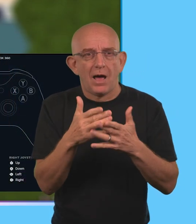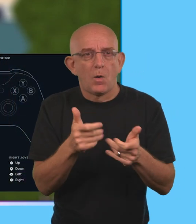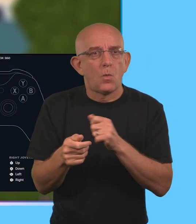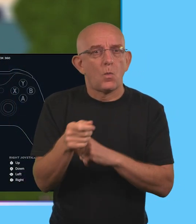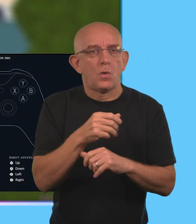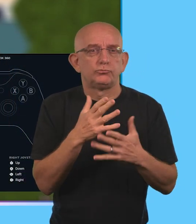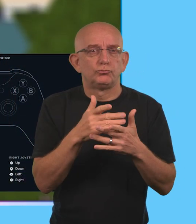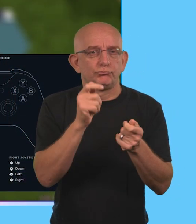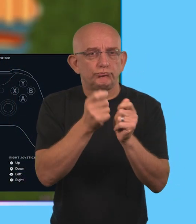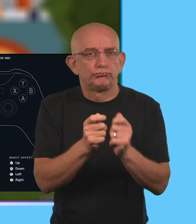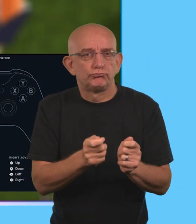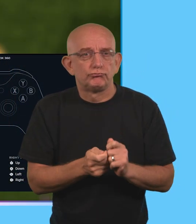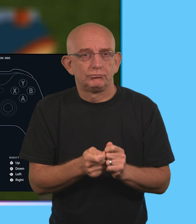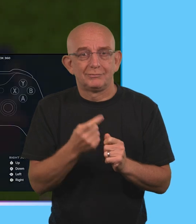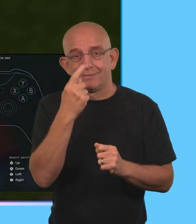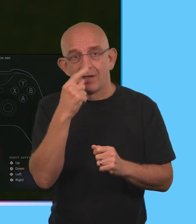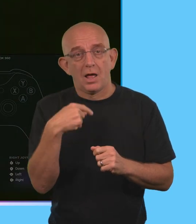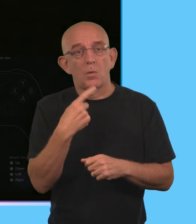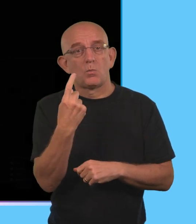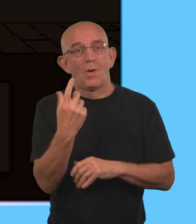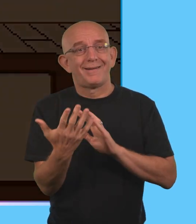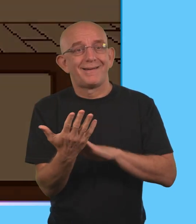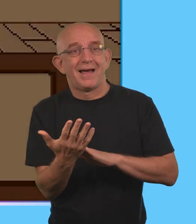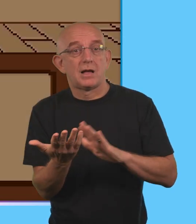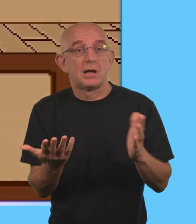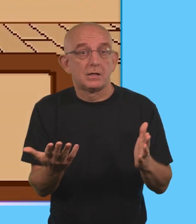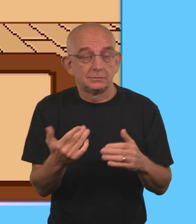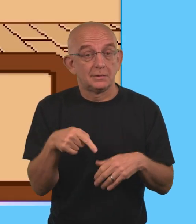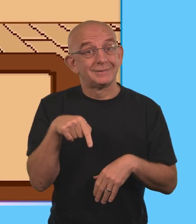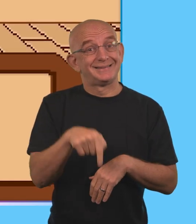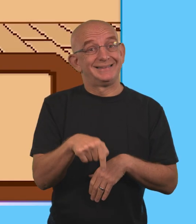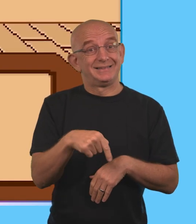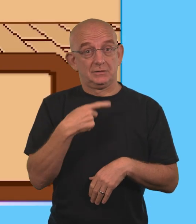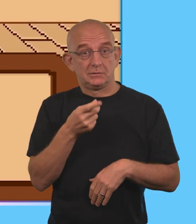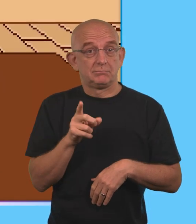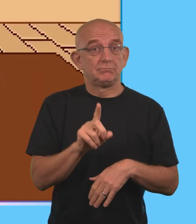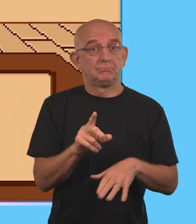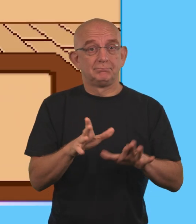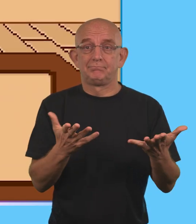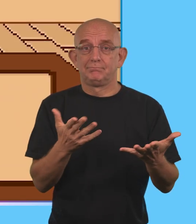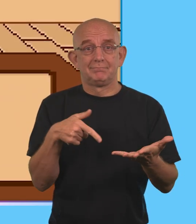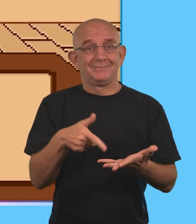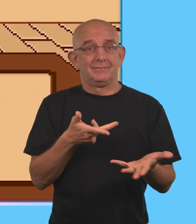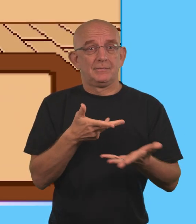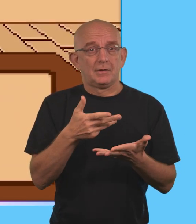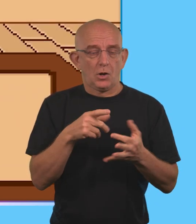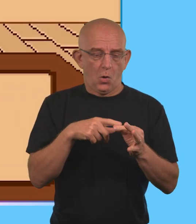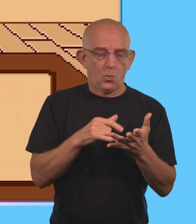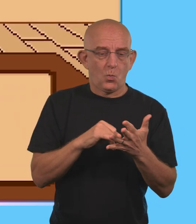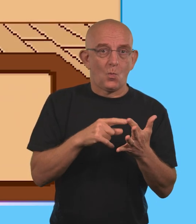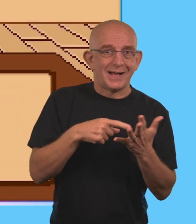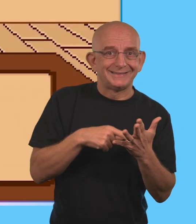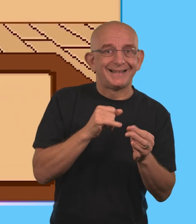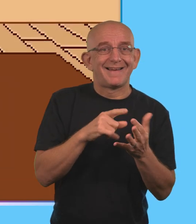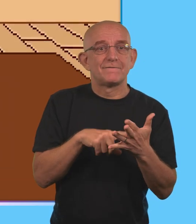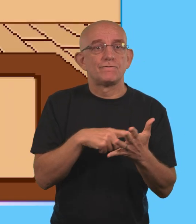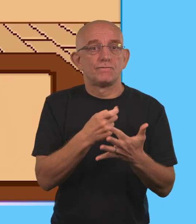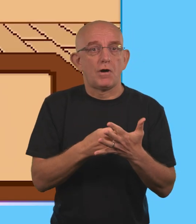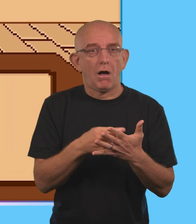official configurations for one-handed play. In our first game, Quest Giver, you play as an NPC giving out quests to heroes, but your manager